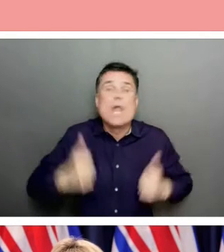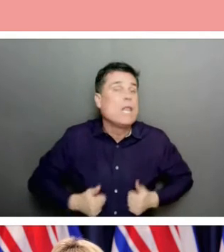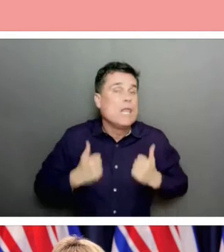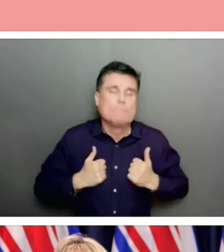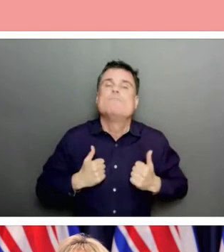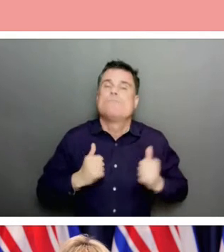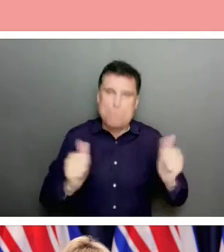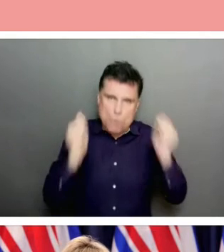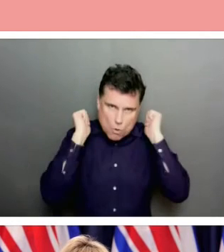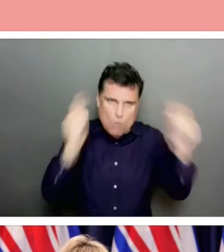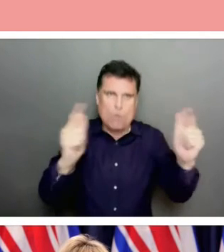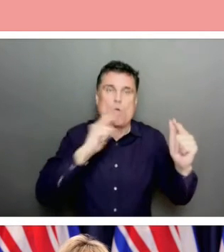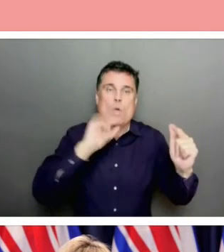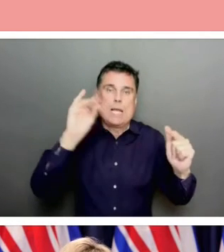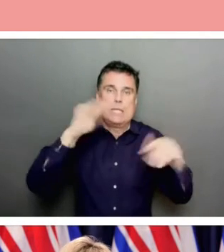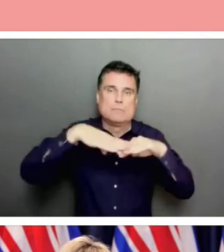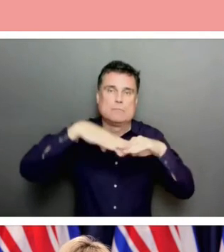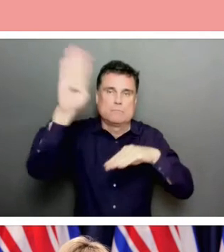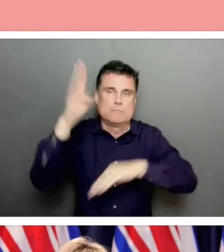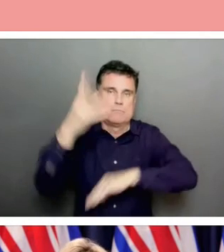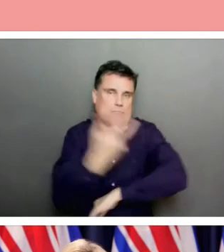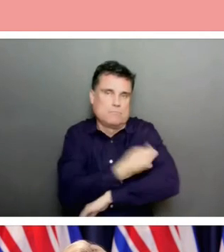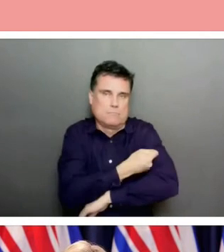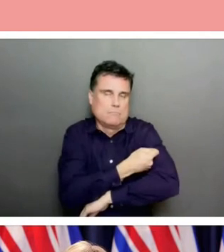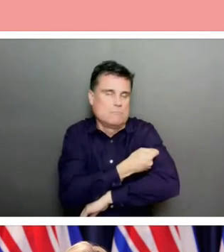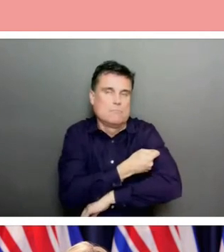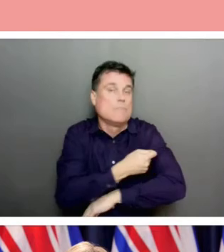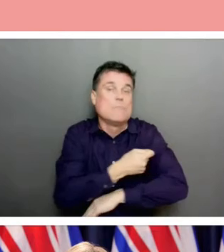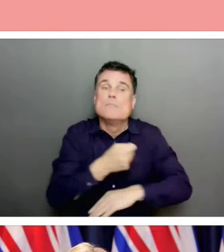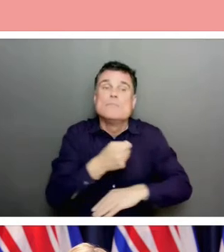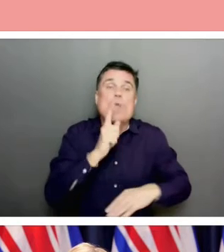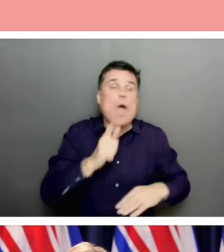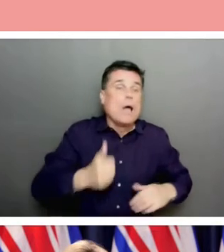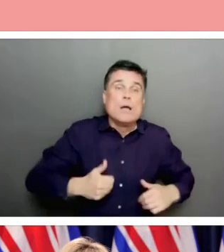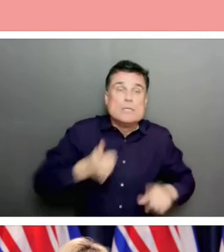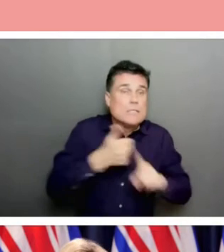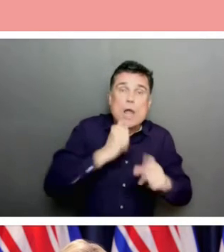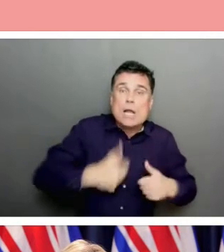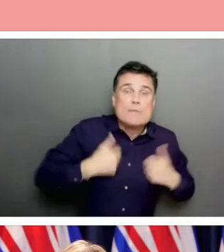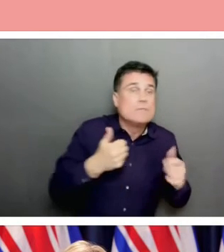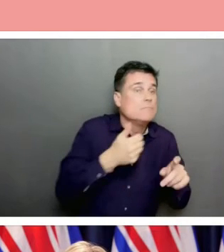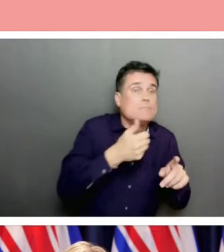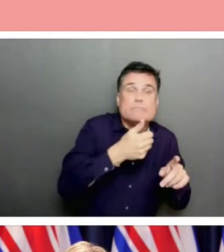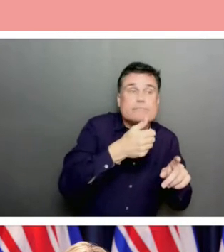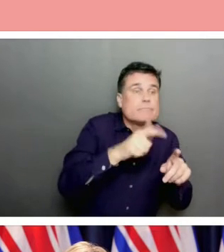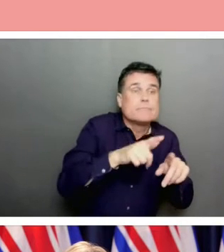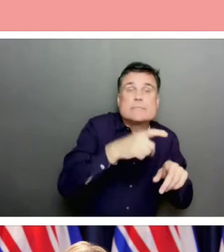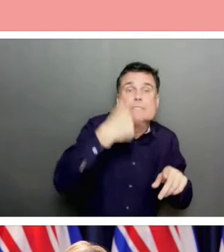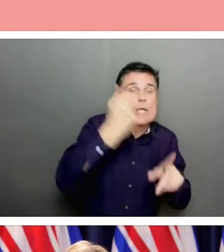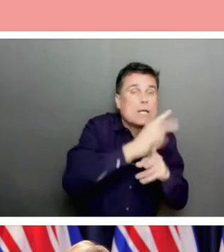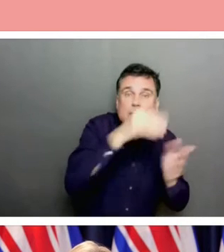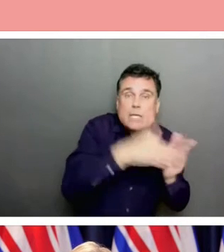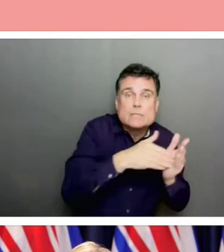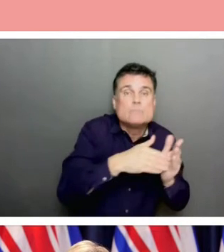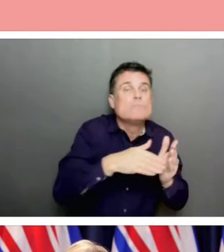and to have severe illness and to put pressures on the health care system, our hospital system and our ICU.